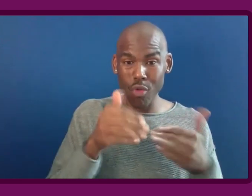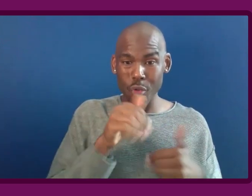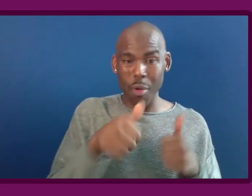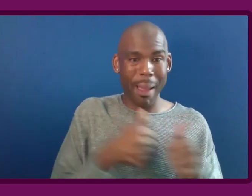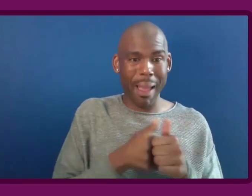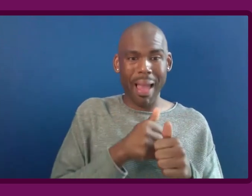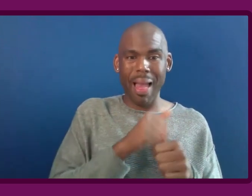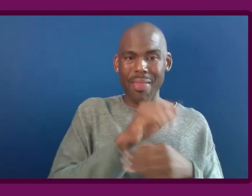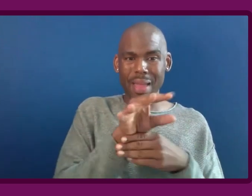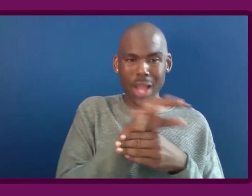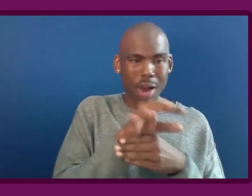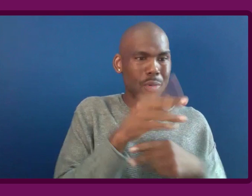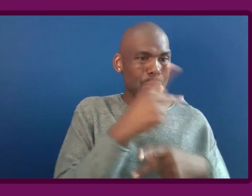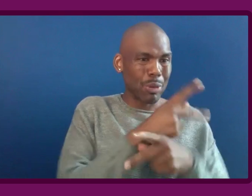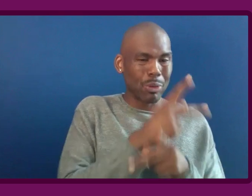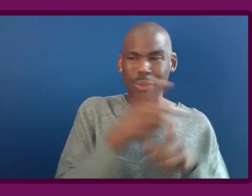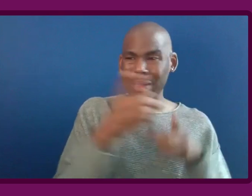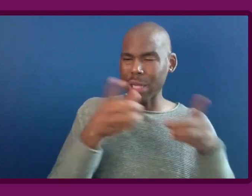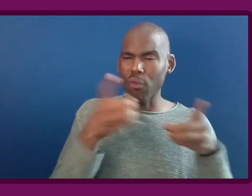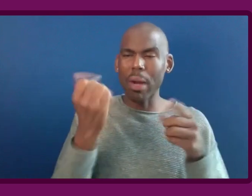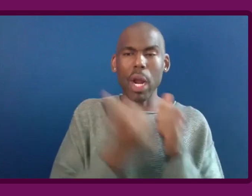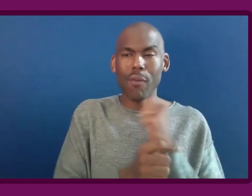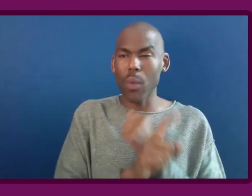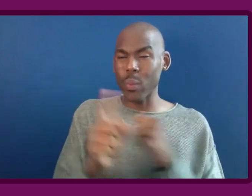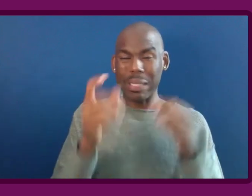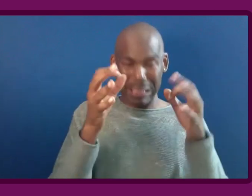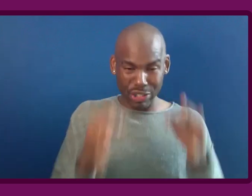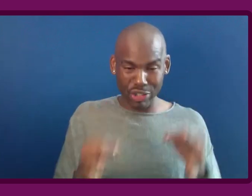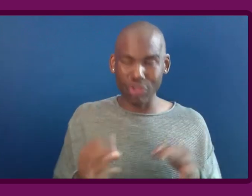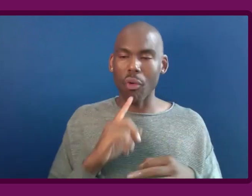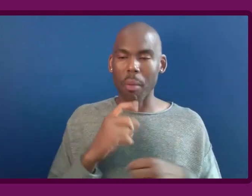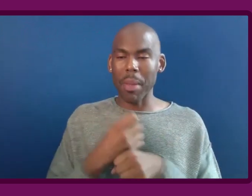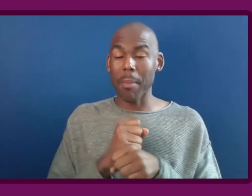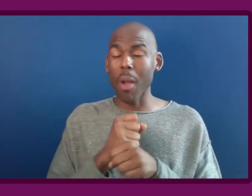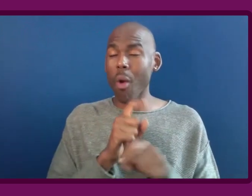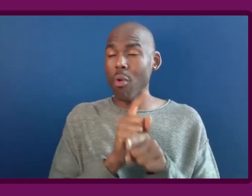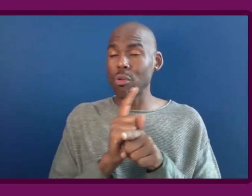disabilities, and she's doing some awesome, actionable, transformative work with her